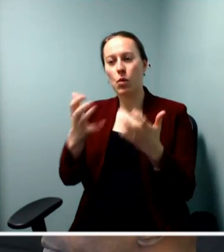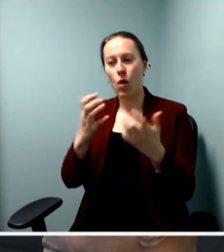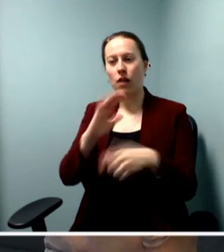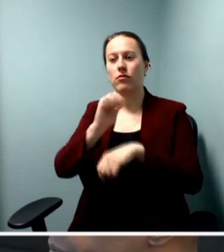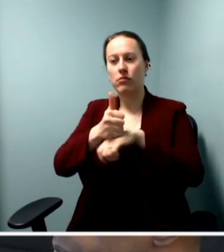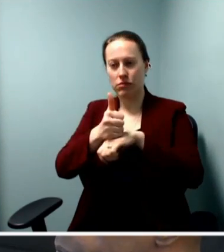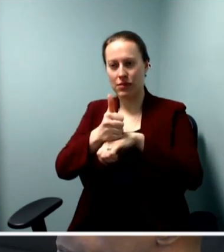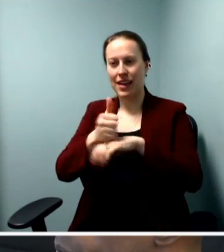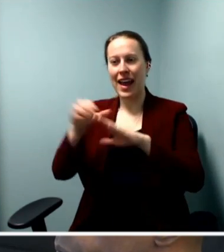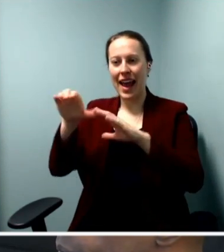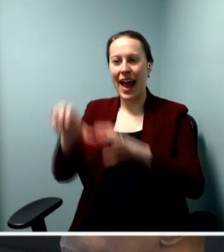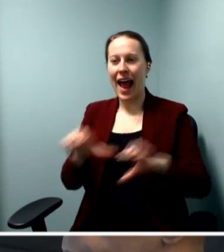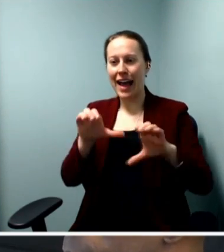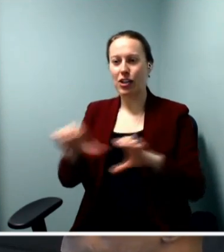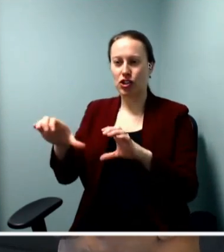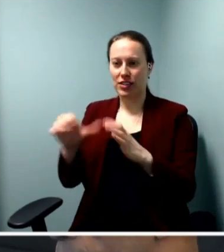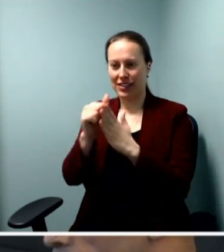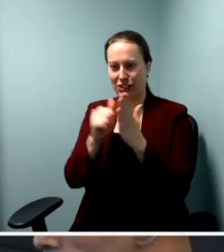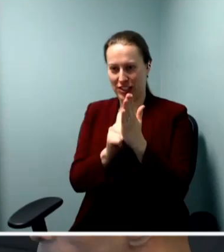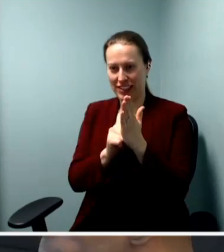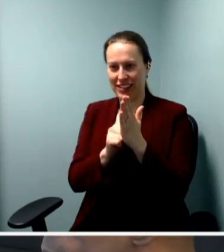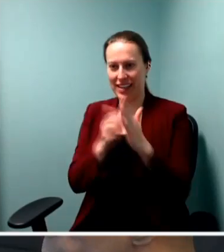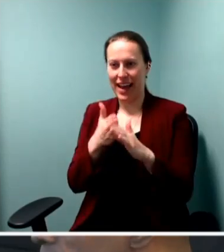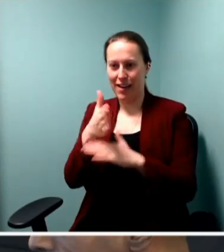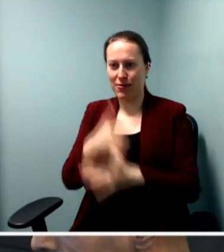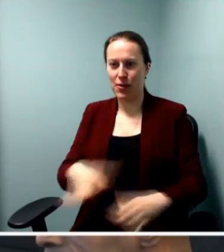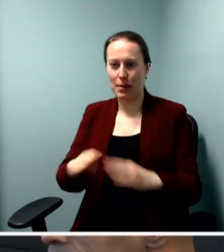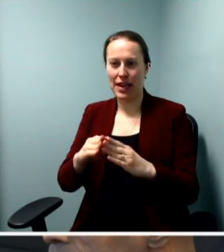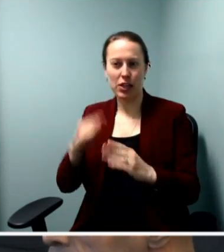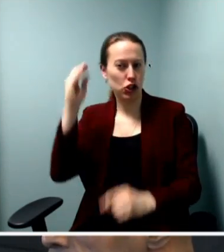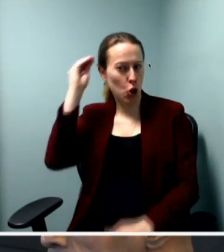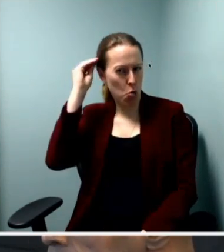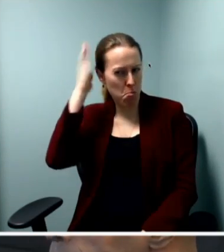So, keep that in mind, and keep us-- hold us to that.